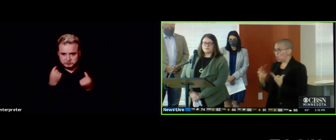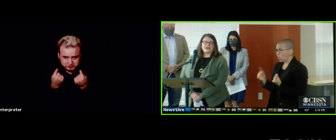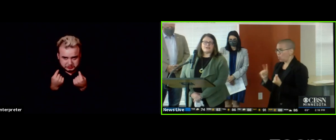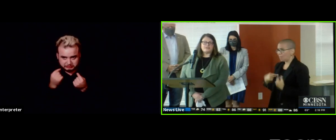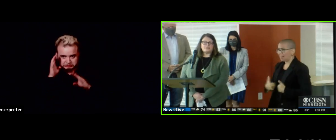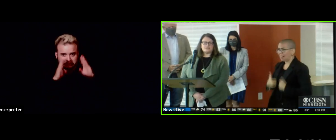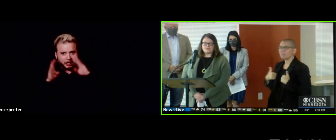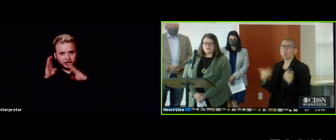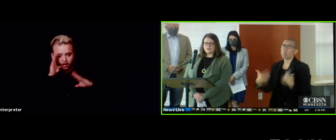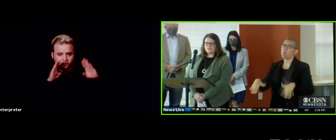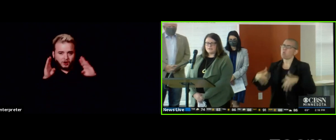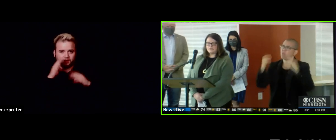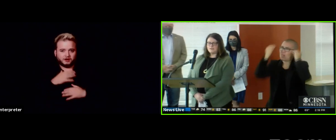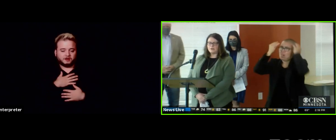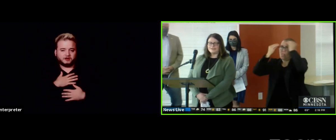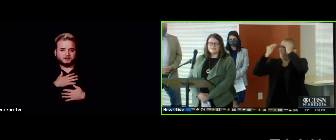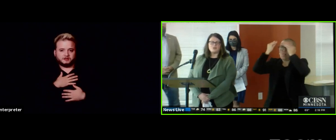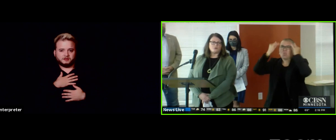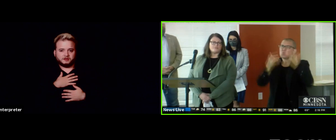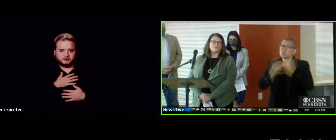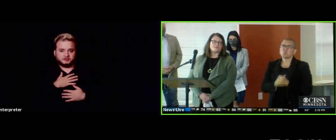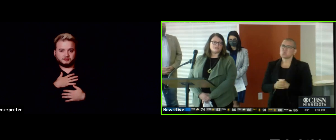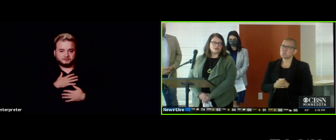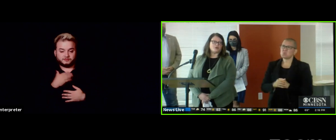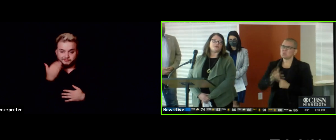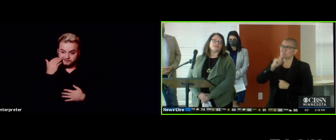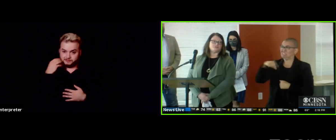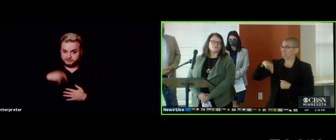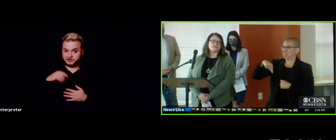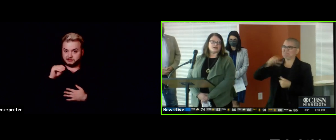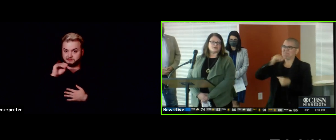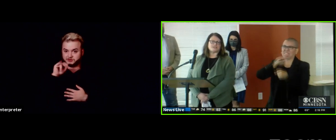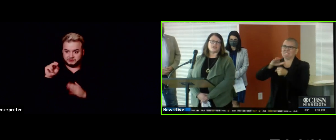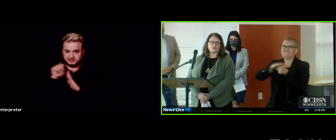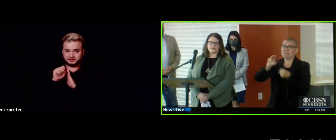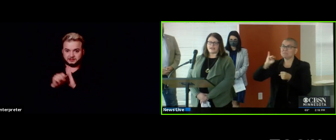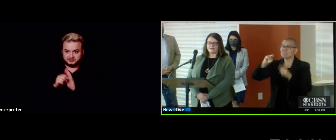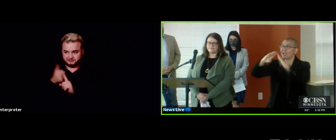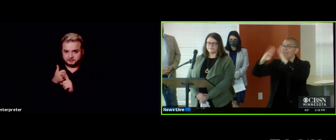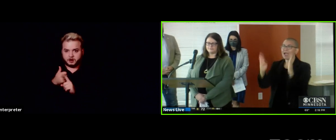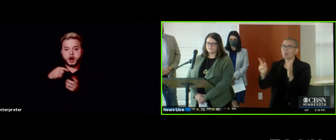housing in Minnesota. There is nowhere for them to go if they lose the housing they already